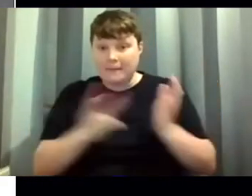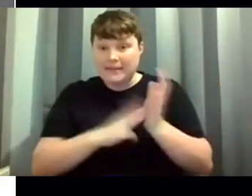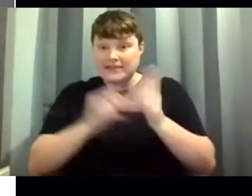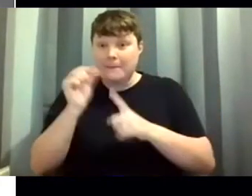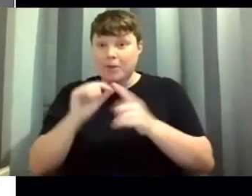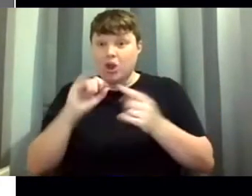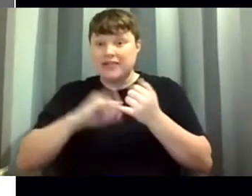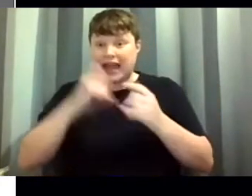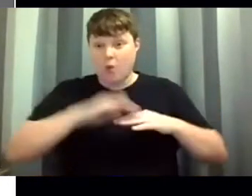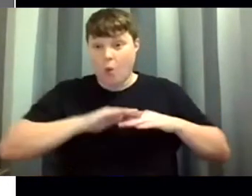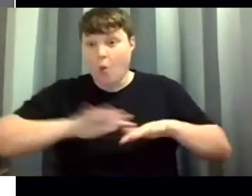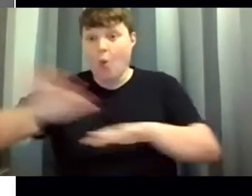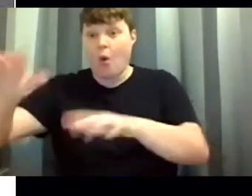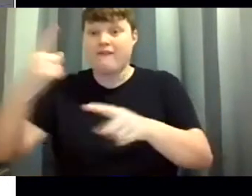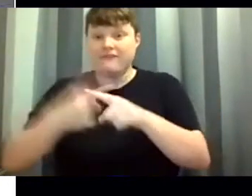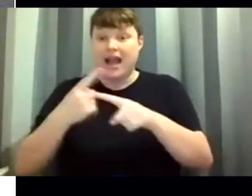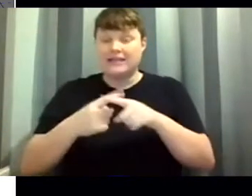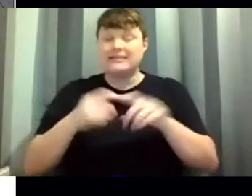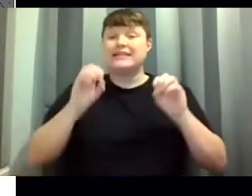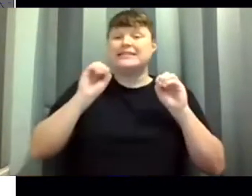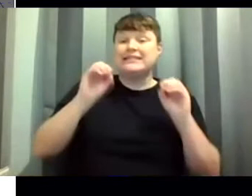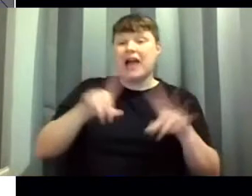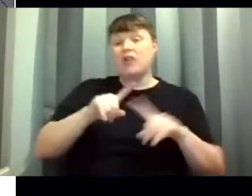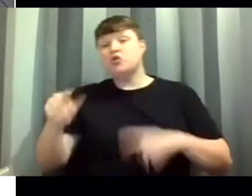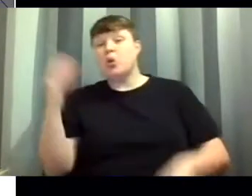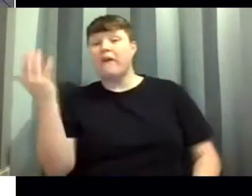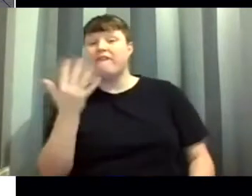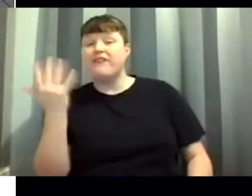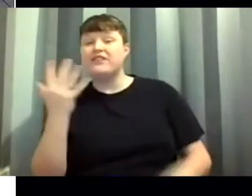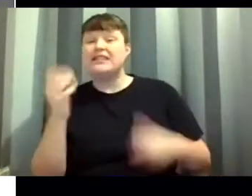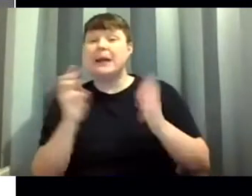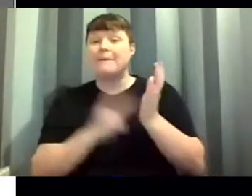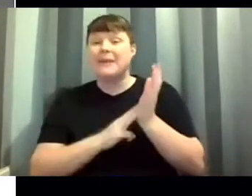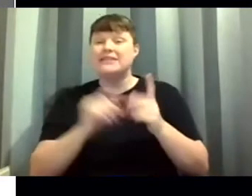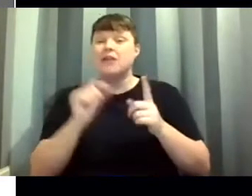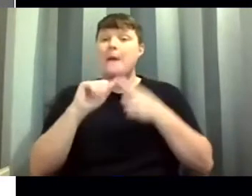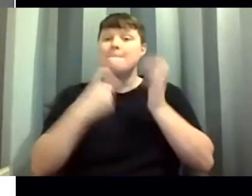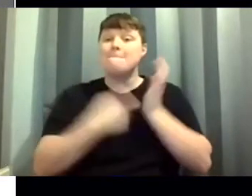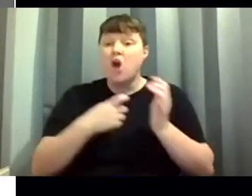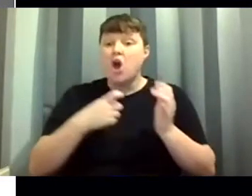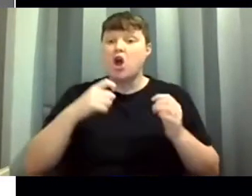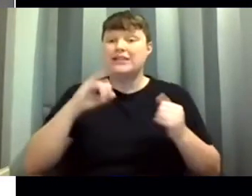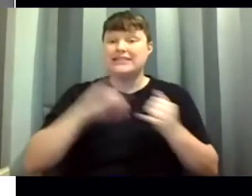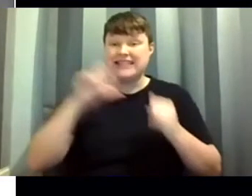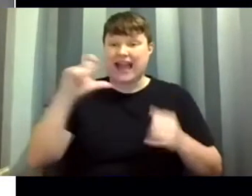about 10 to 15 m/s faster than they should be. We know from experience this is wrong.